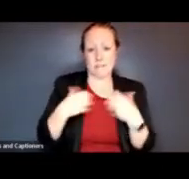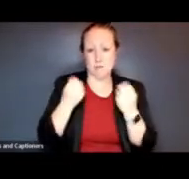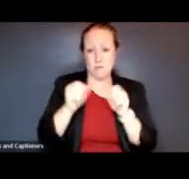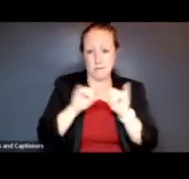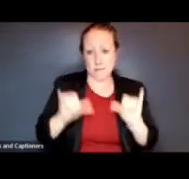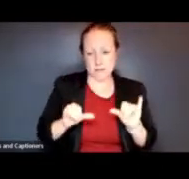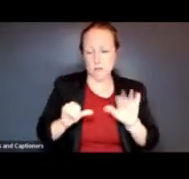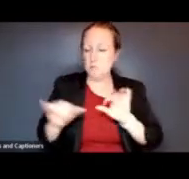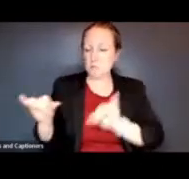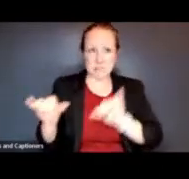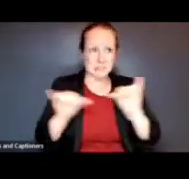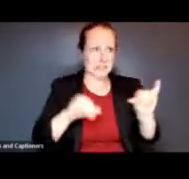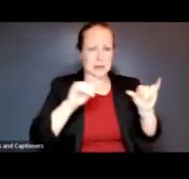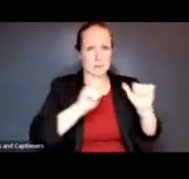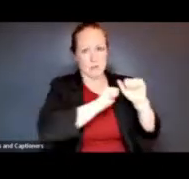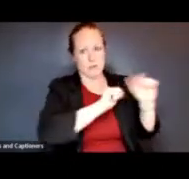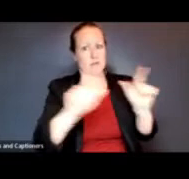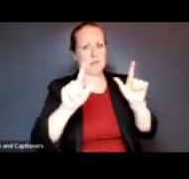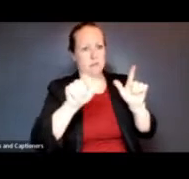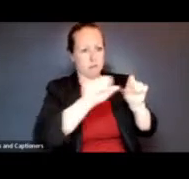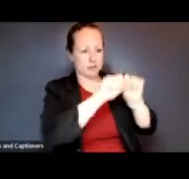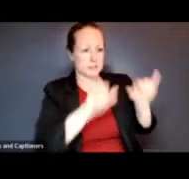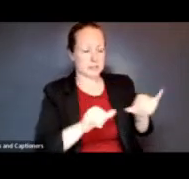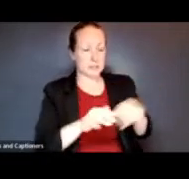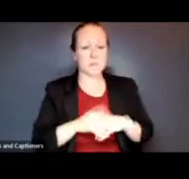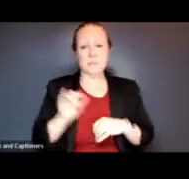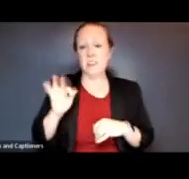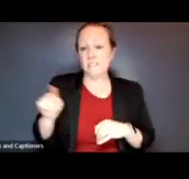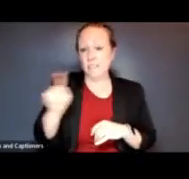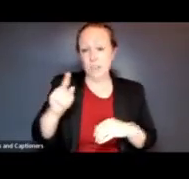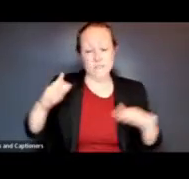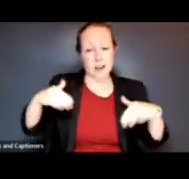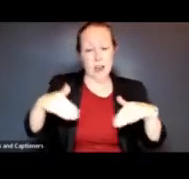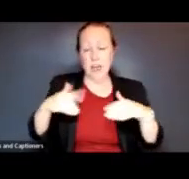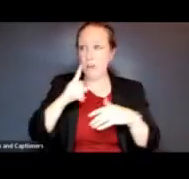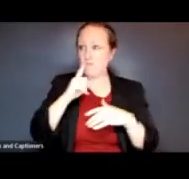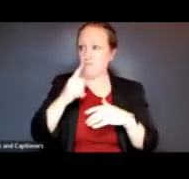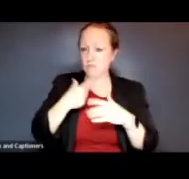systems, if they have not spent a lot of time getting training